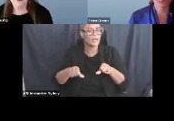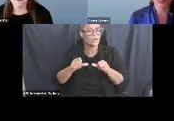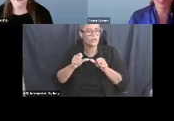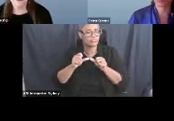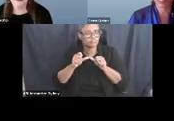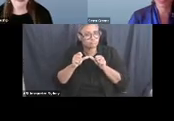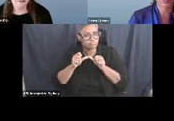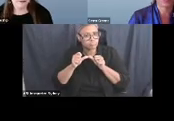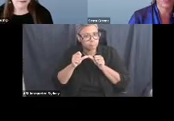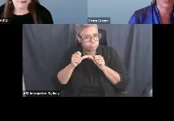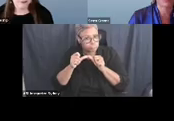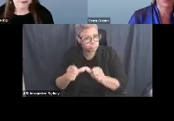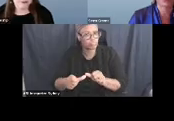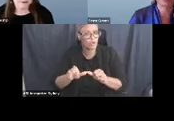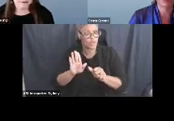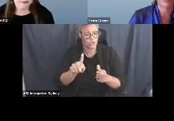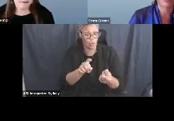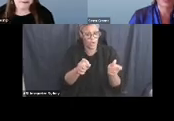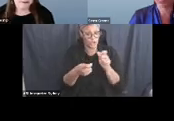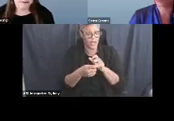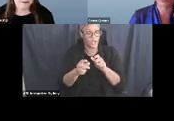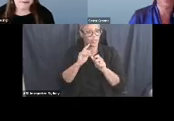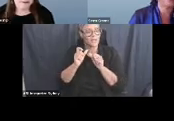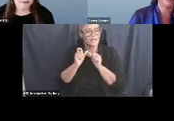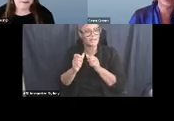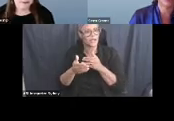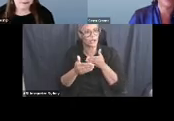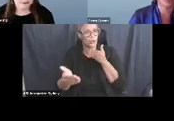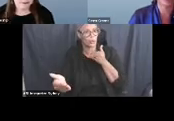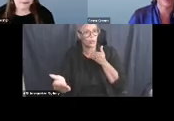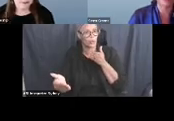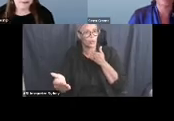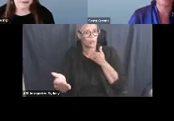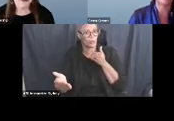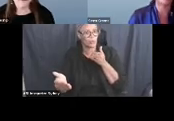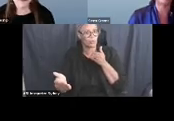I love that last piece. It's really important. We can go to seminars, webinars,